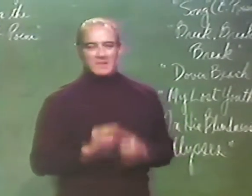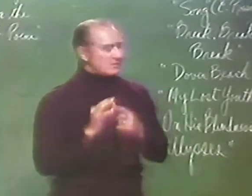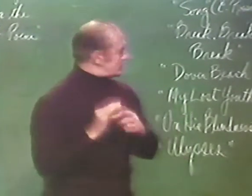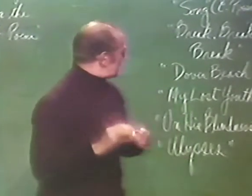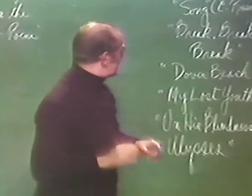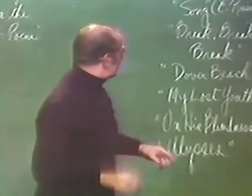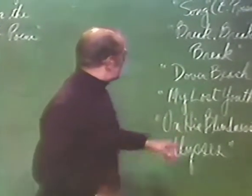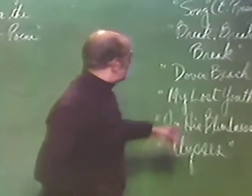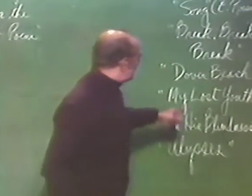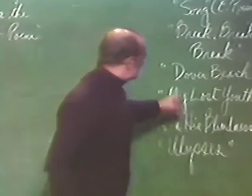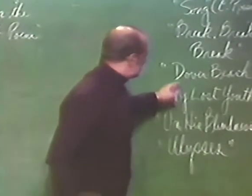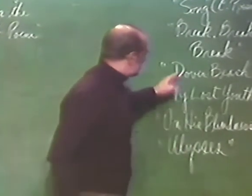ESPECIALLY...